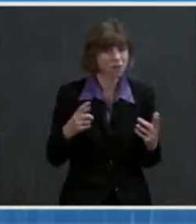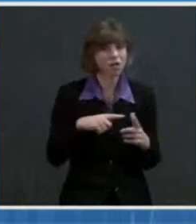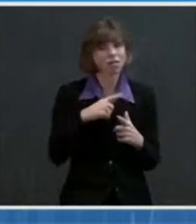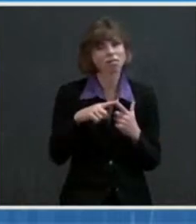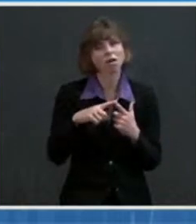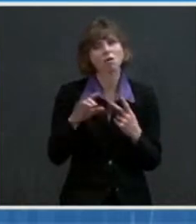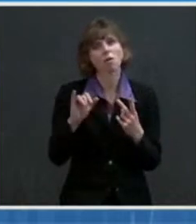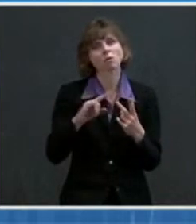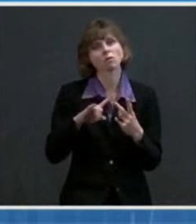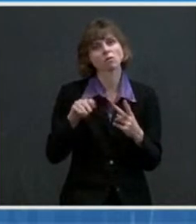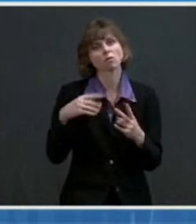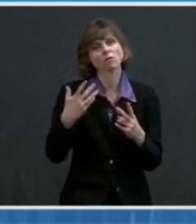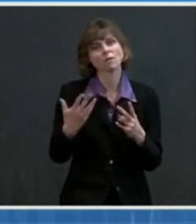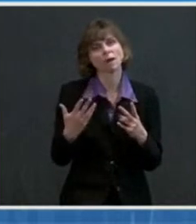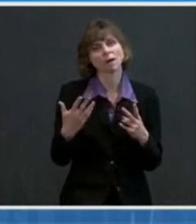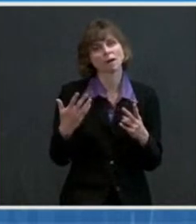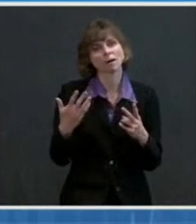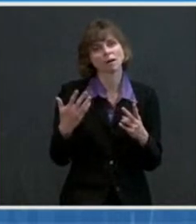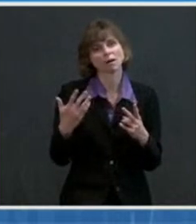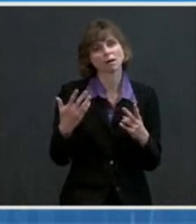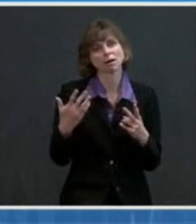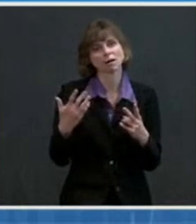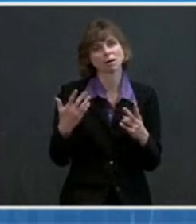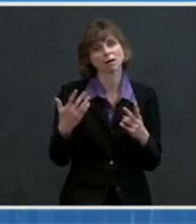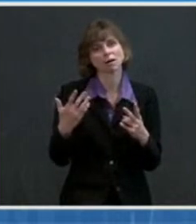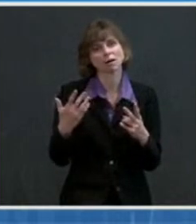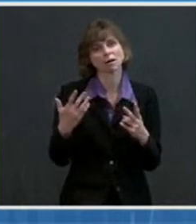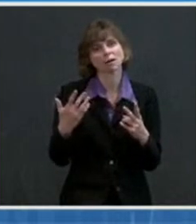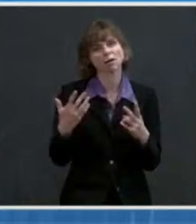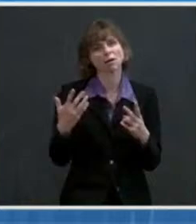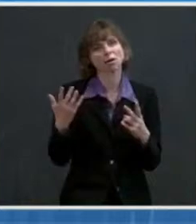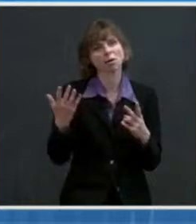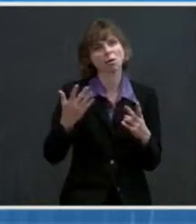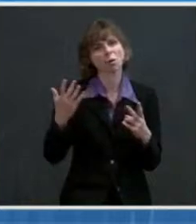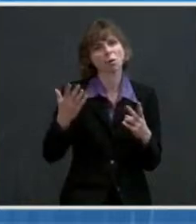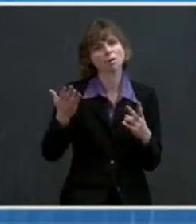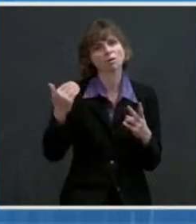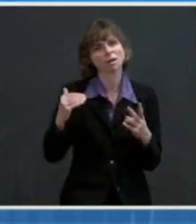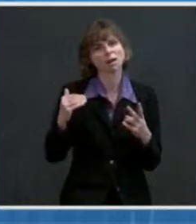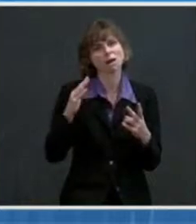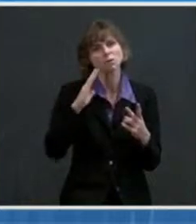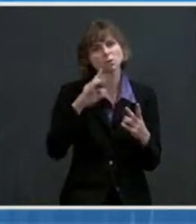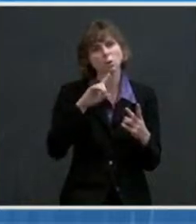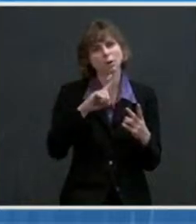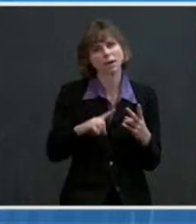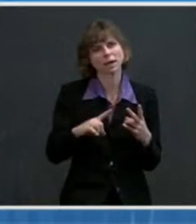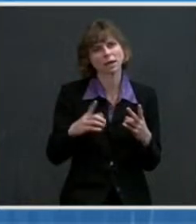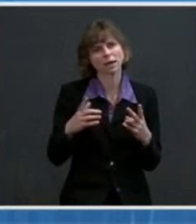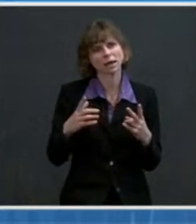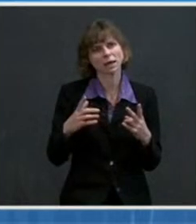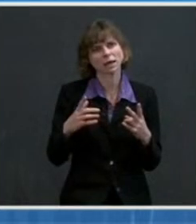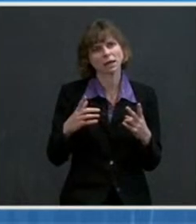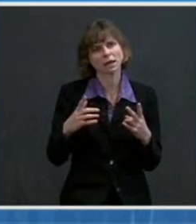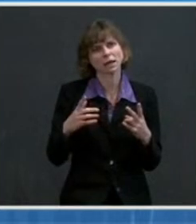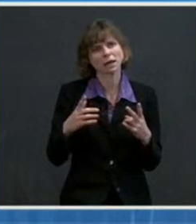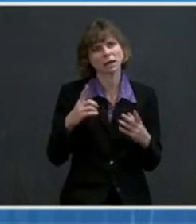NOT ENOUGH PEOPLE VACCINATED JUST YET TO GET THERE AND THEN CAN YOU PROVIDE POTENTIAL LU A